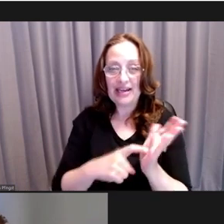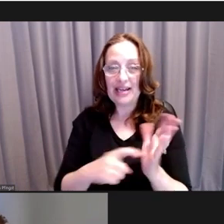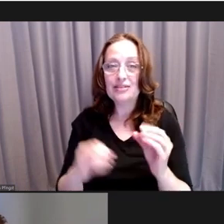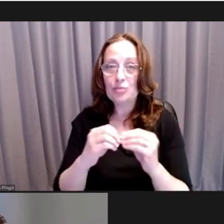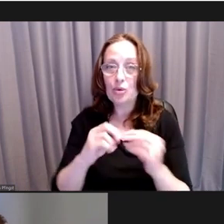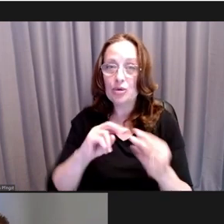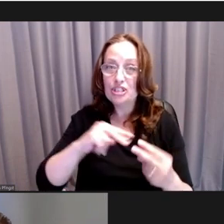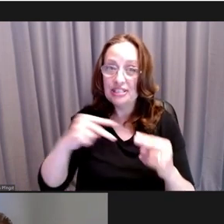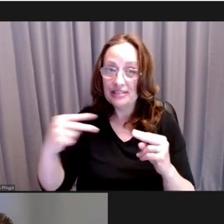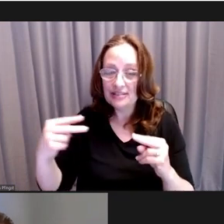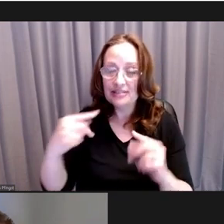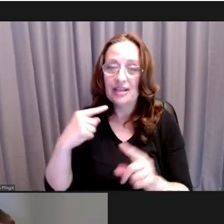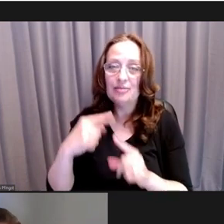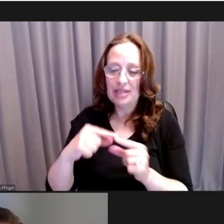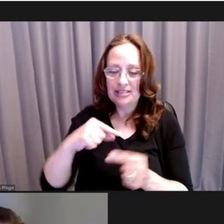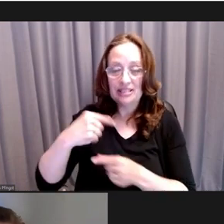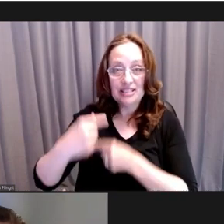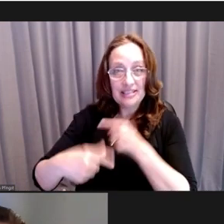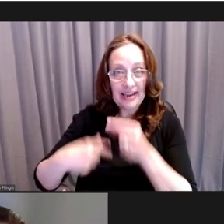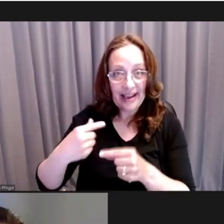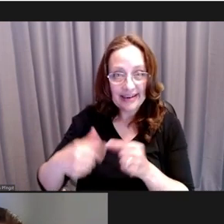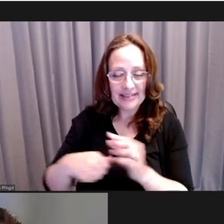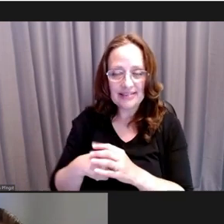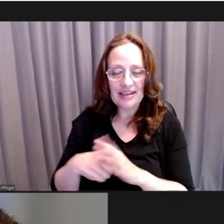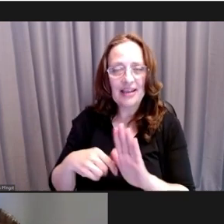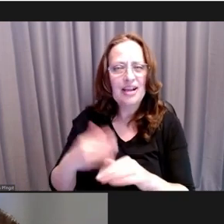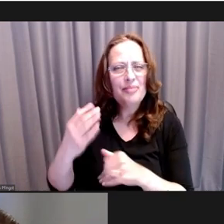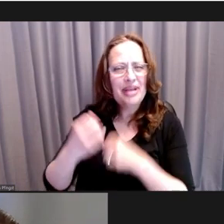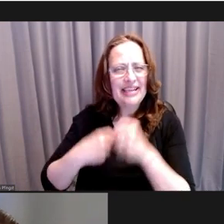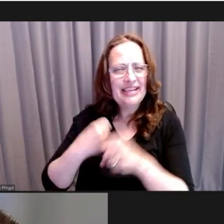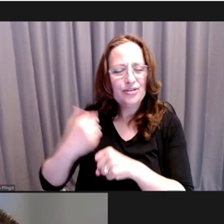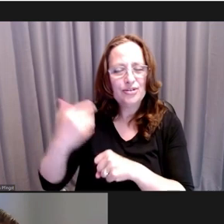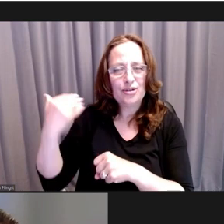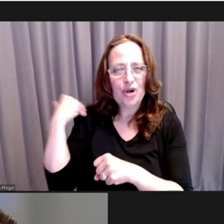Genetic testing is not genetic testing. Years ago, you might have just had screening for GJB2.